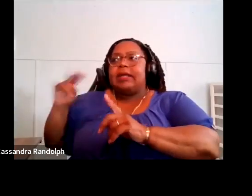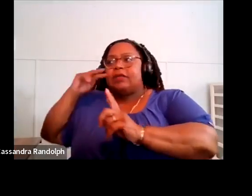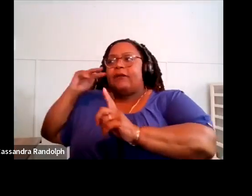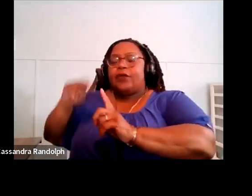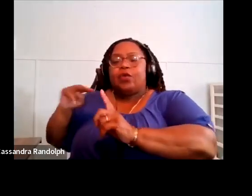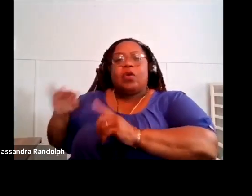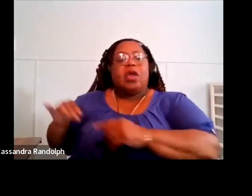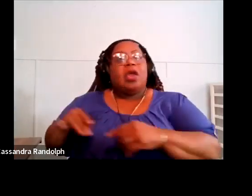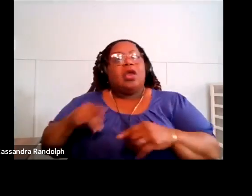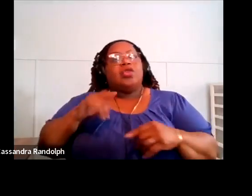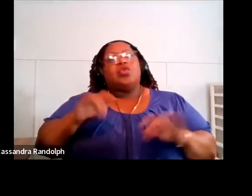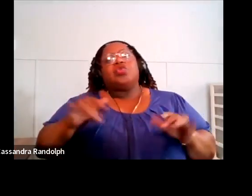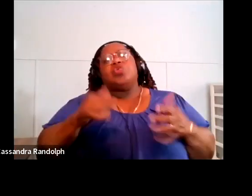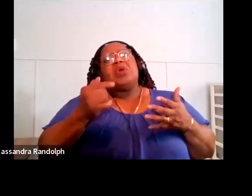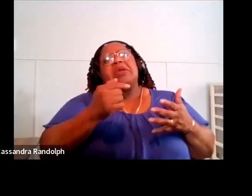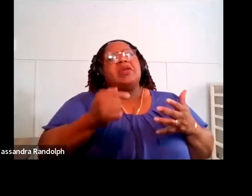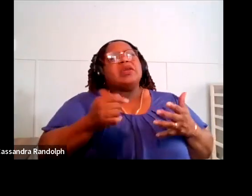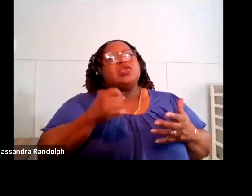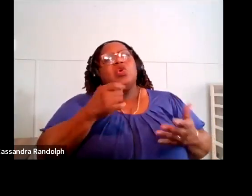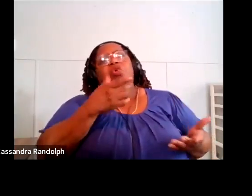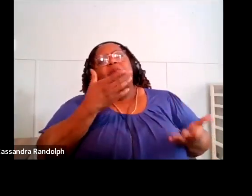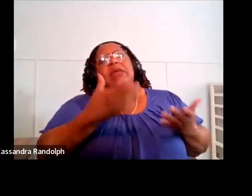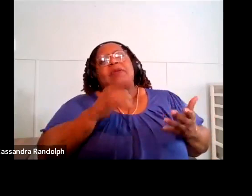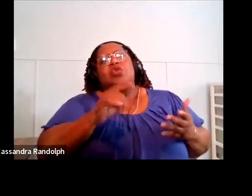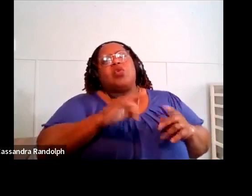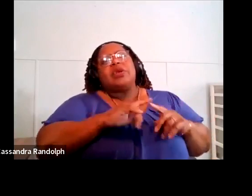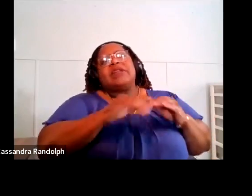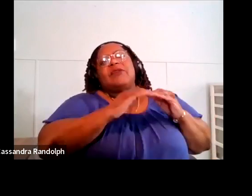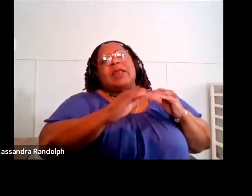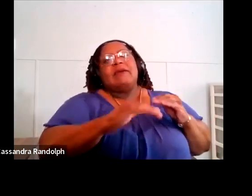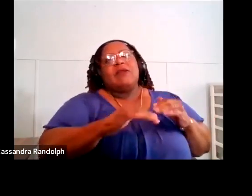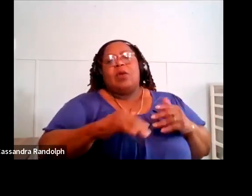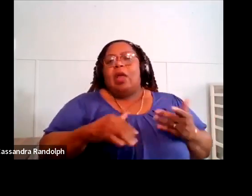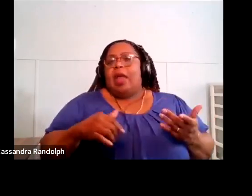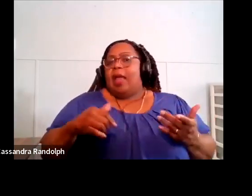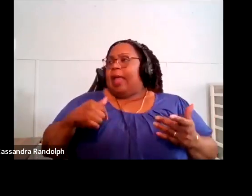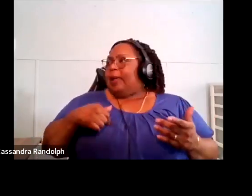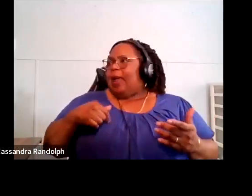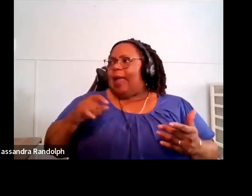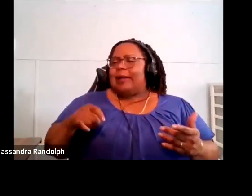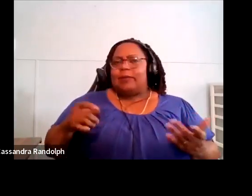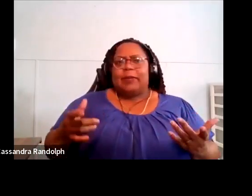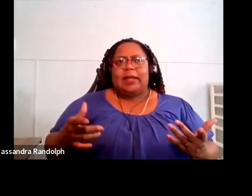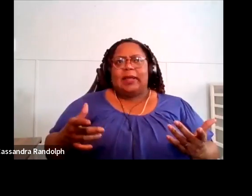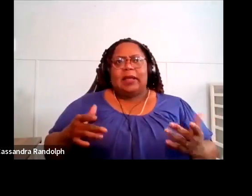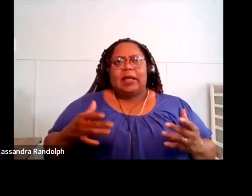There is no "your big now" as childhood friend not